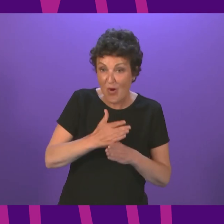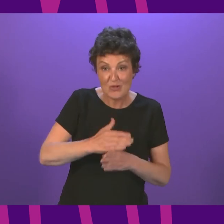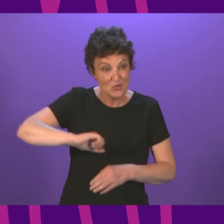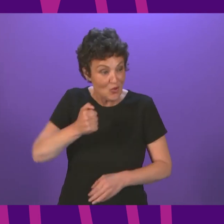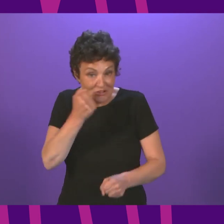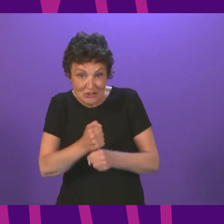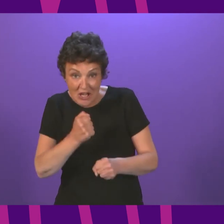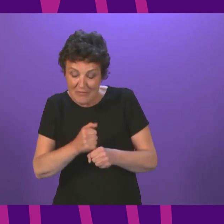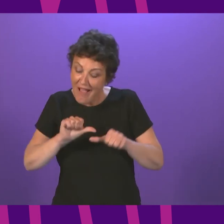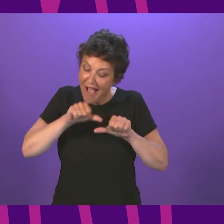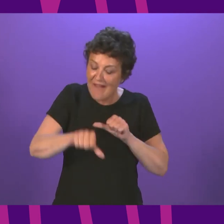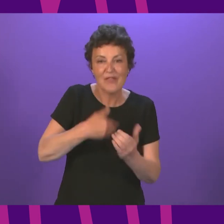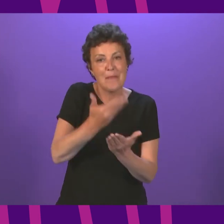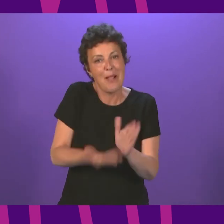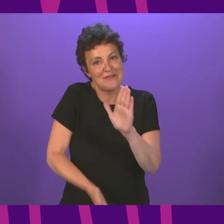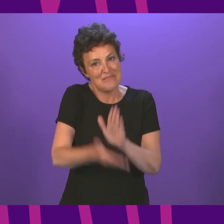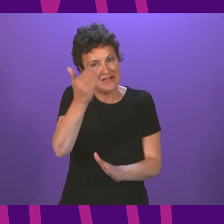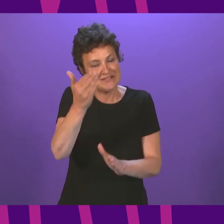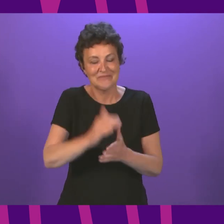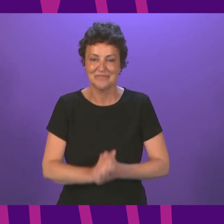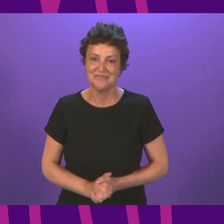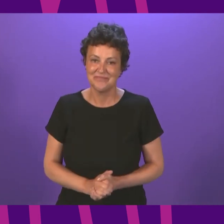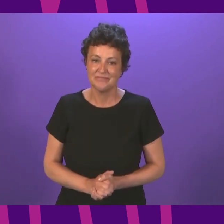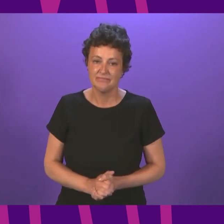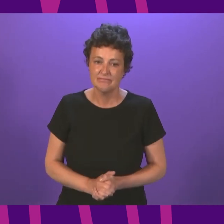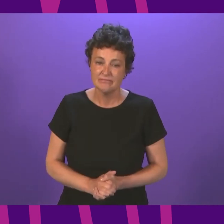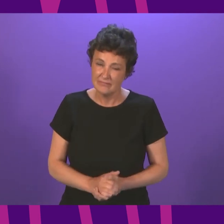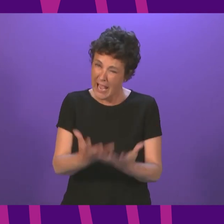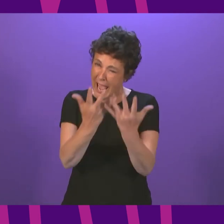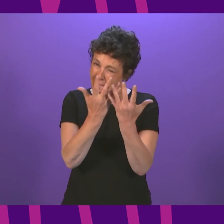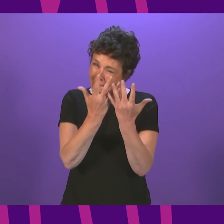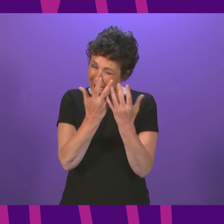that I am reading out are specifically from that sector. Soft play operators have said